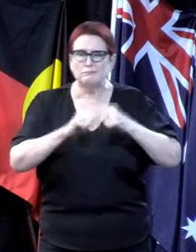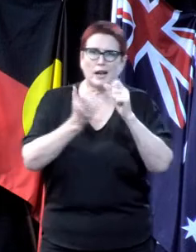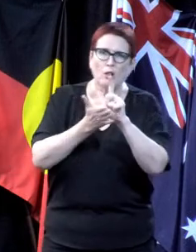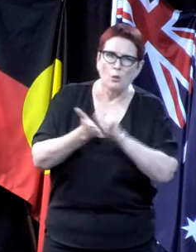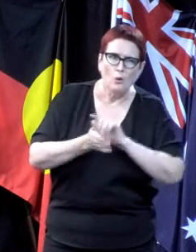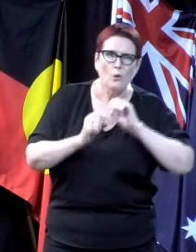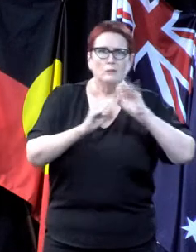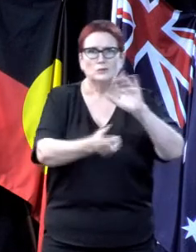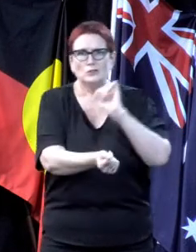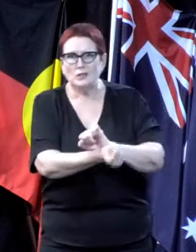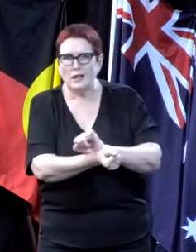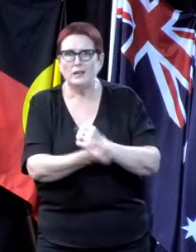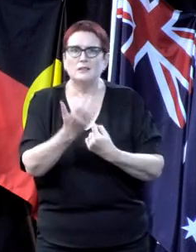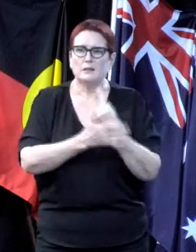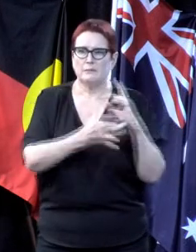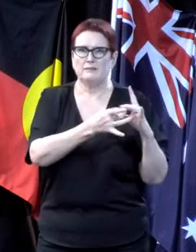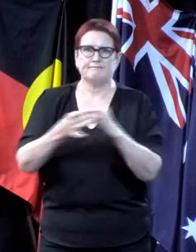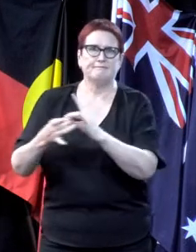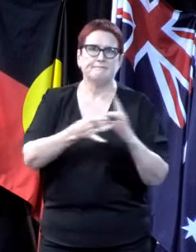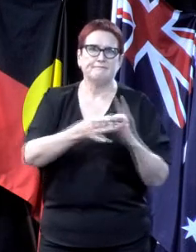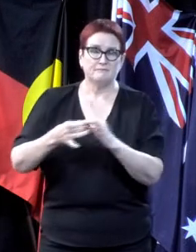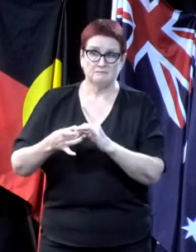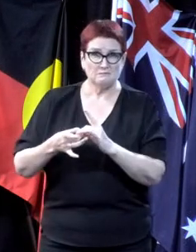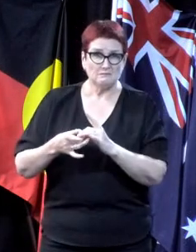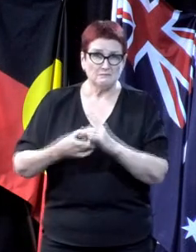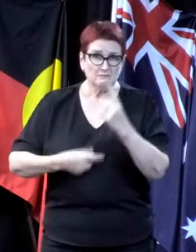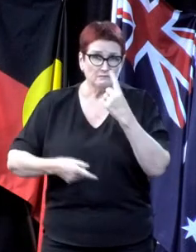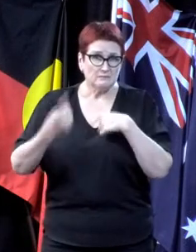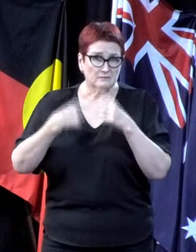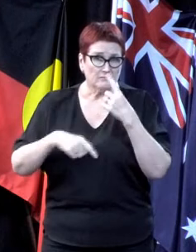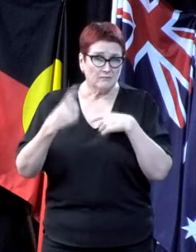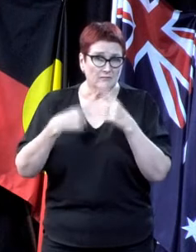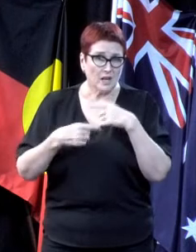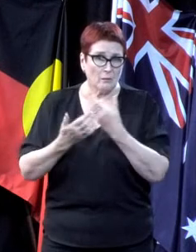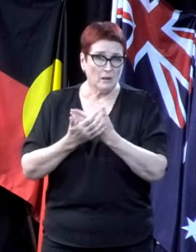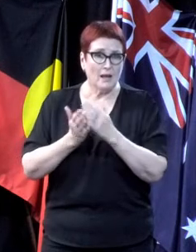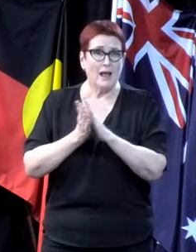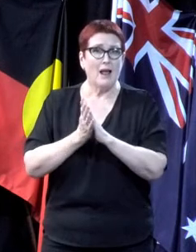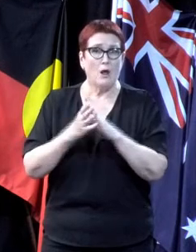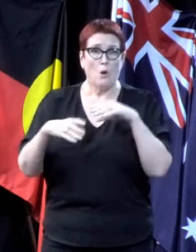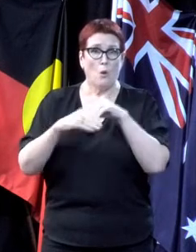about the role of inclusive education in preventing those negative pathways?